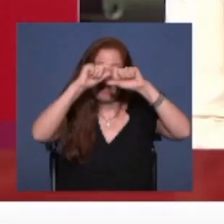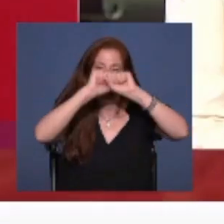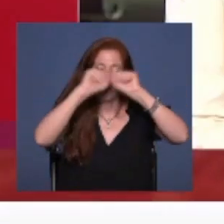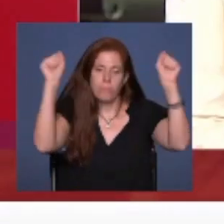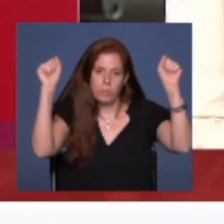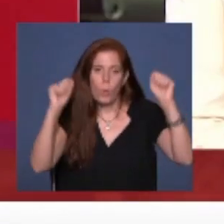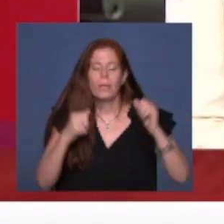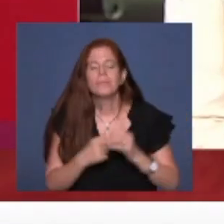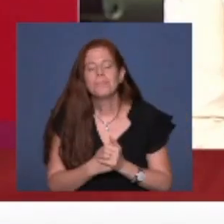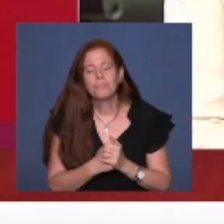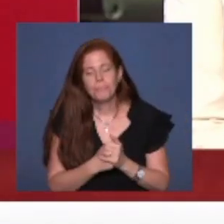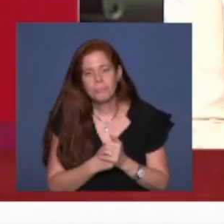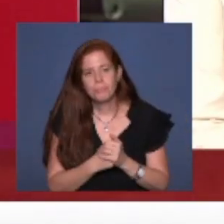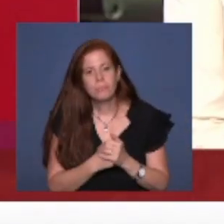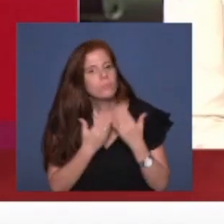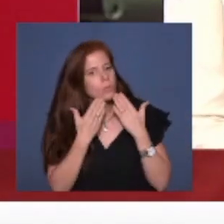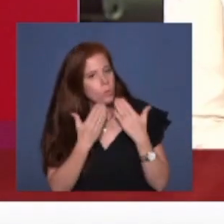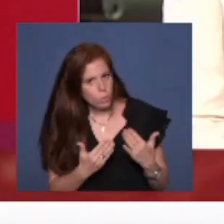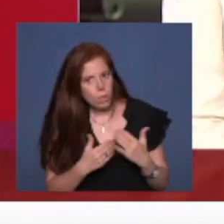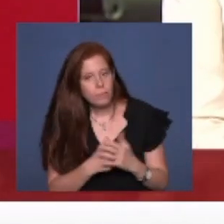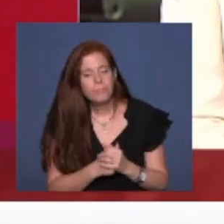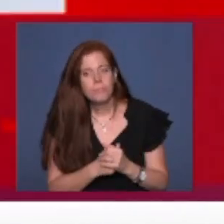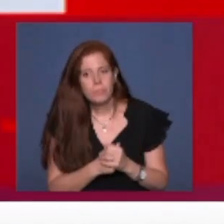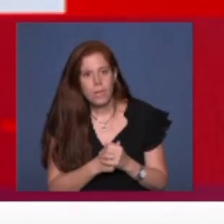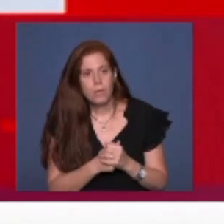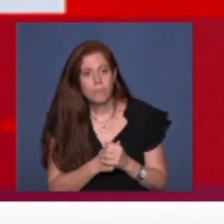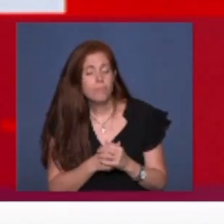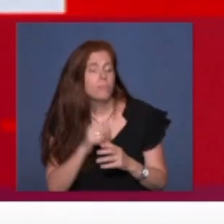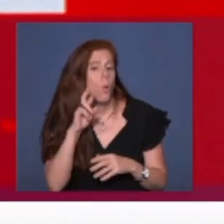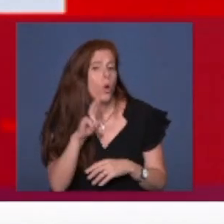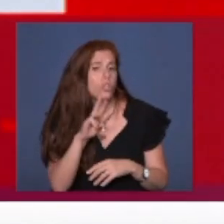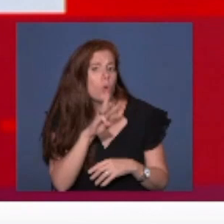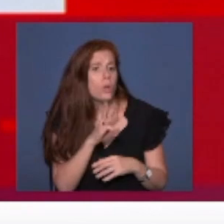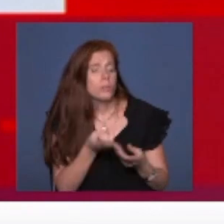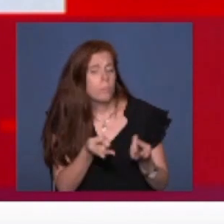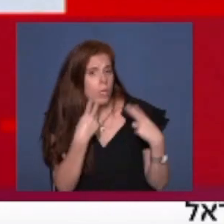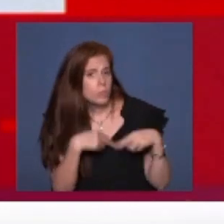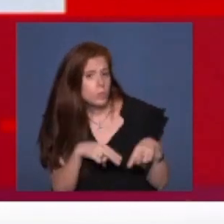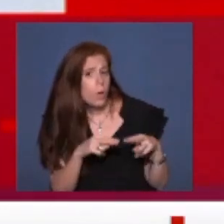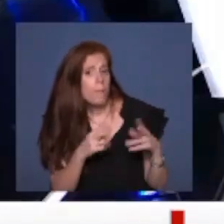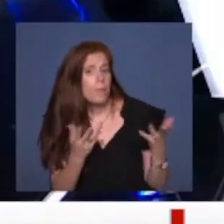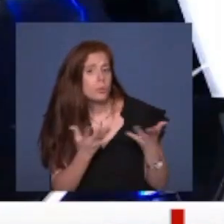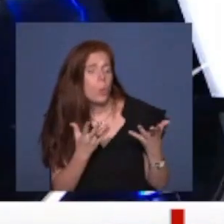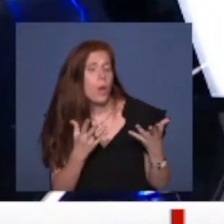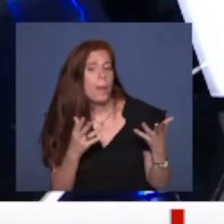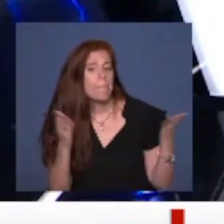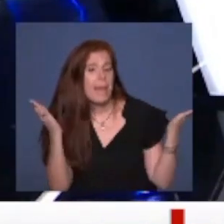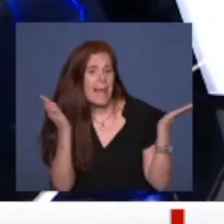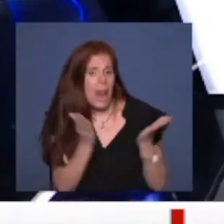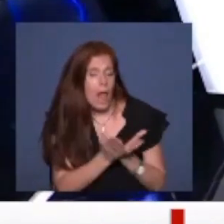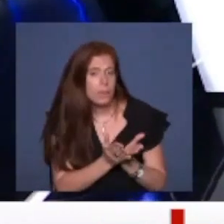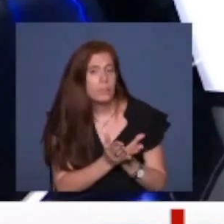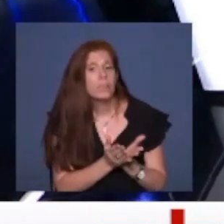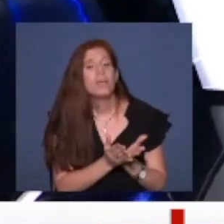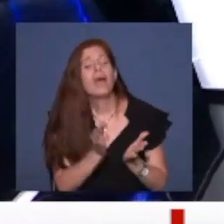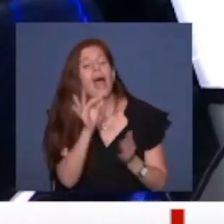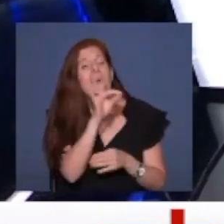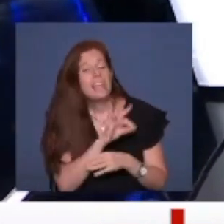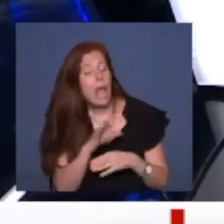Roee Sharon, coming back to you with what went on in Eilat, because the military is still checking where that drone came from. Yes. First they had to determine